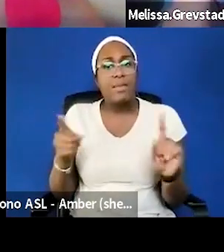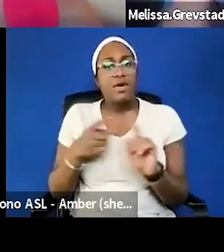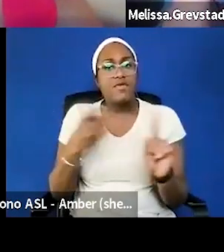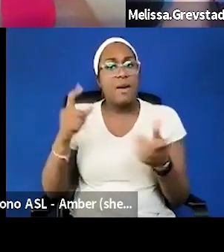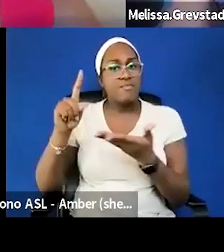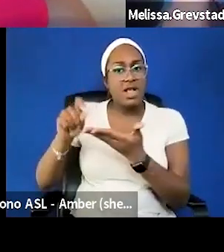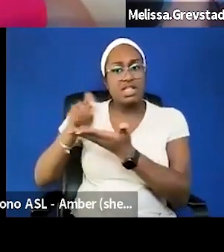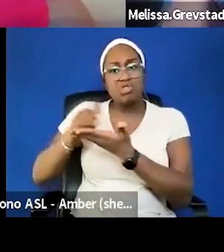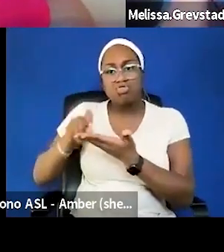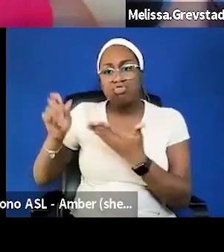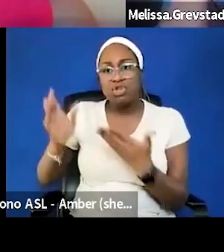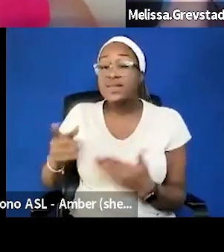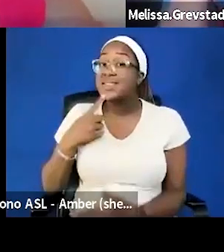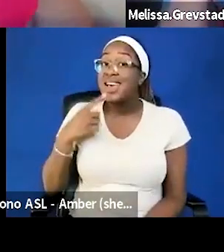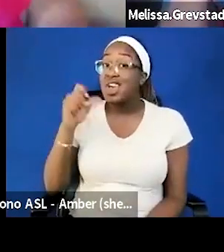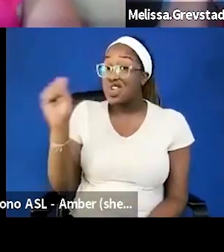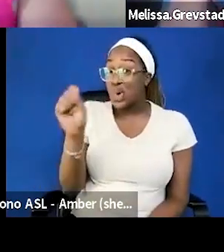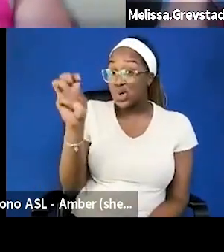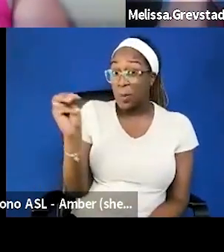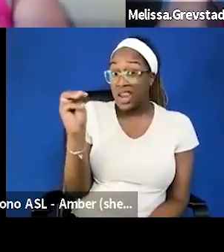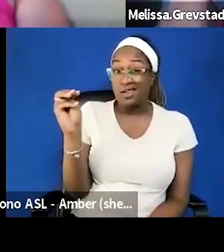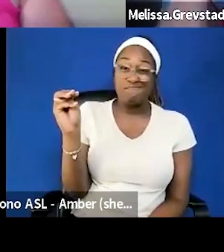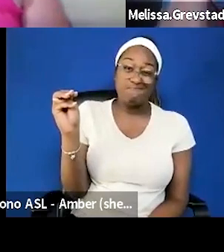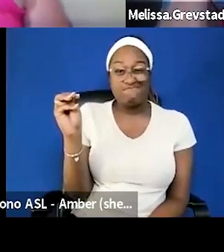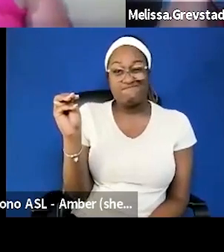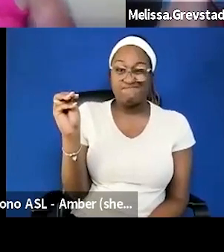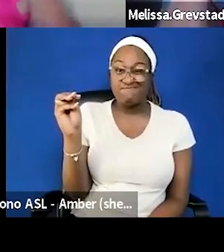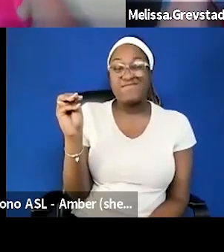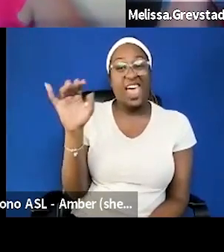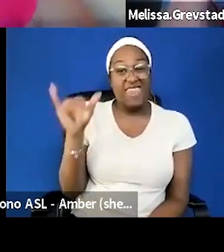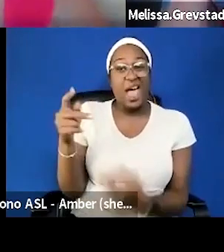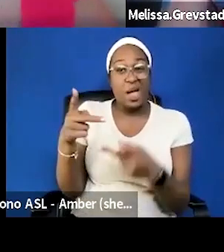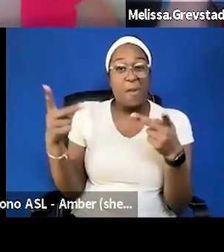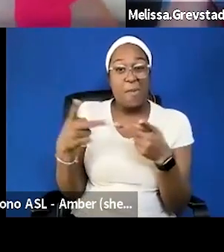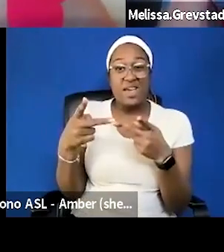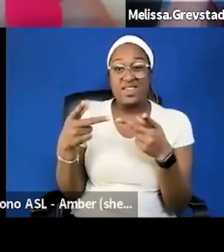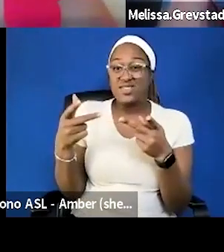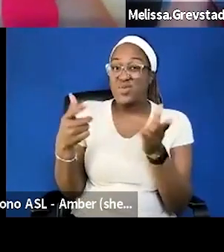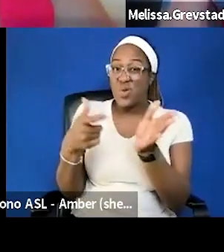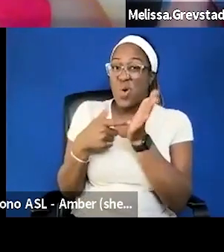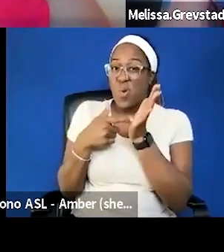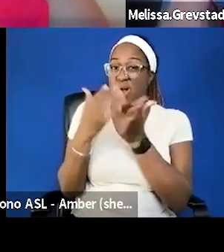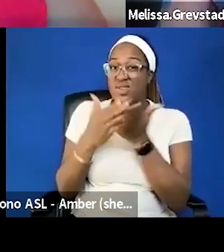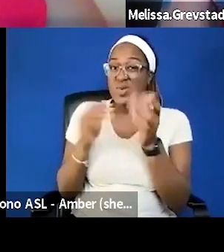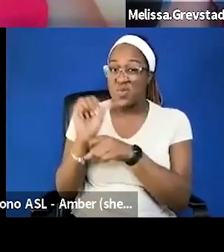I would say social media remains a place that needs some work. And in all honesty, and I think it probably won't come